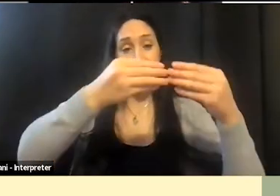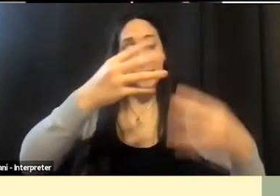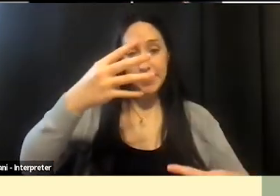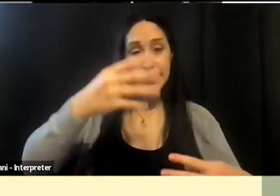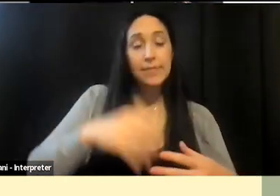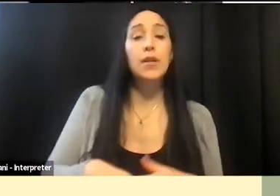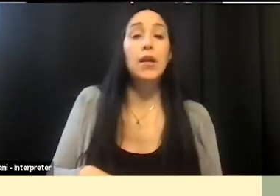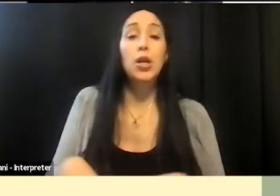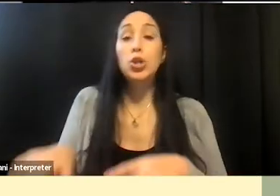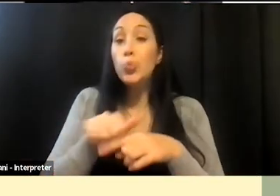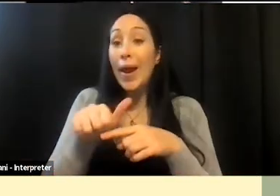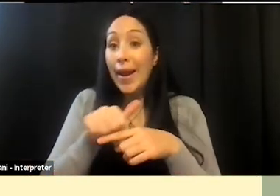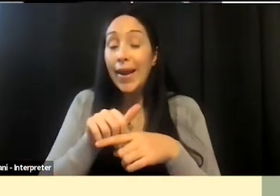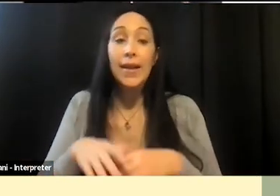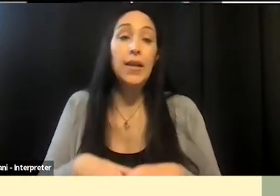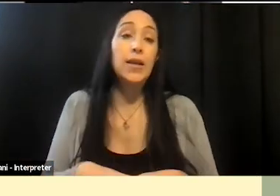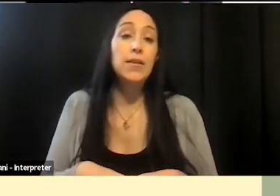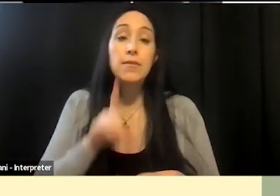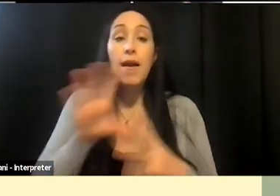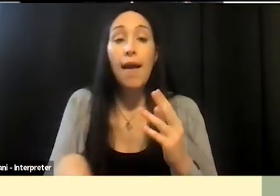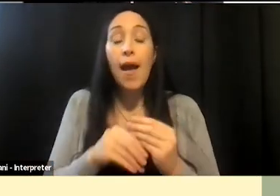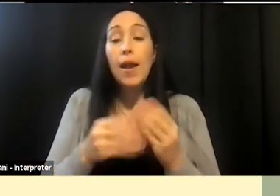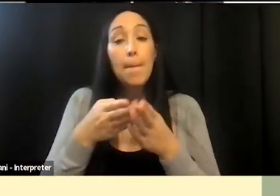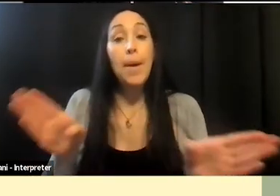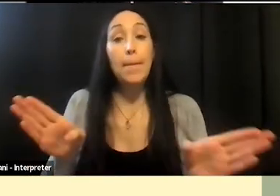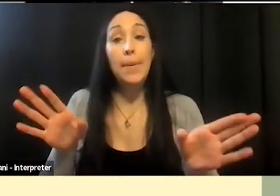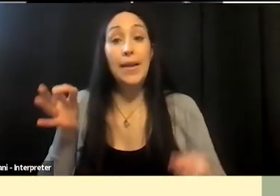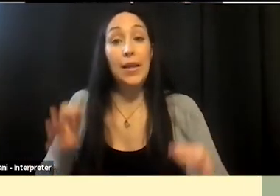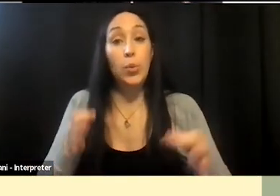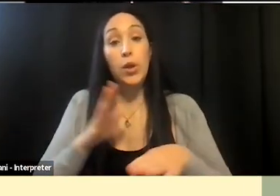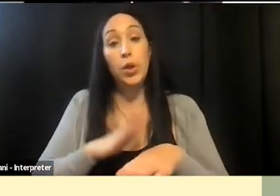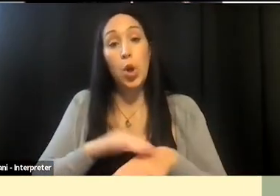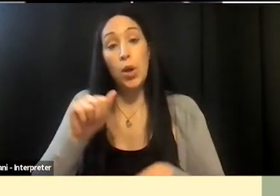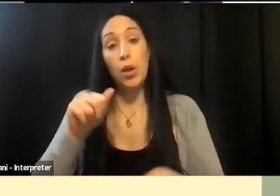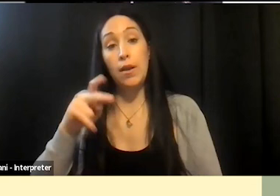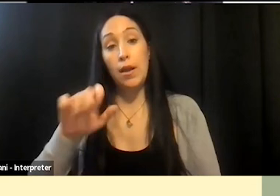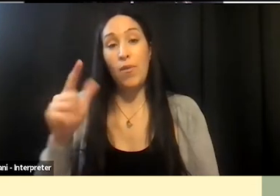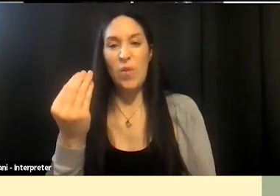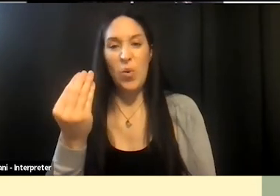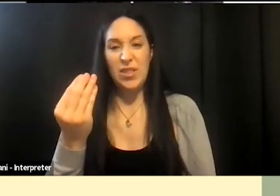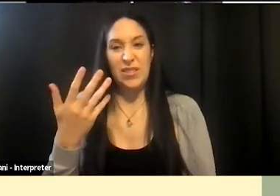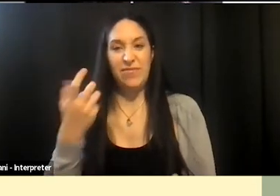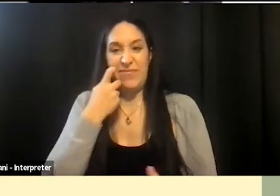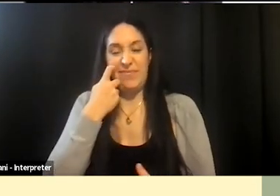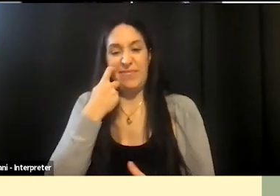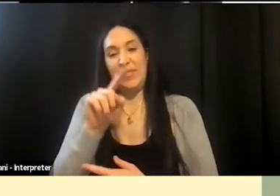I added the public hearing on April 14th that Zaina told you about and I added the link